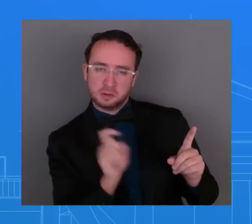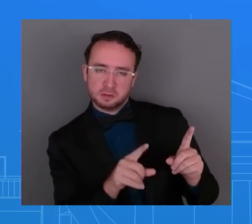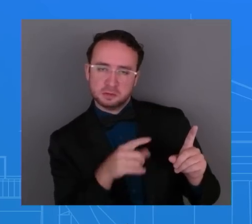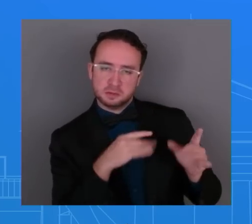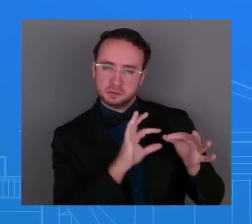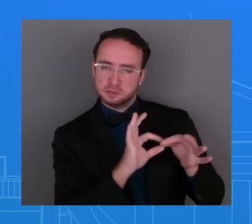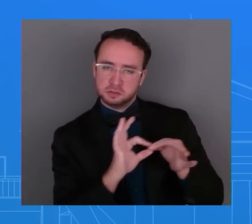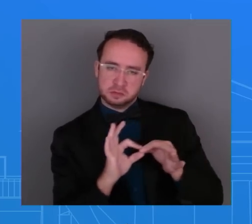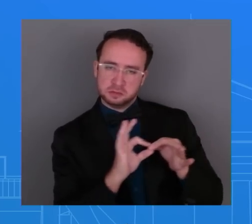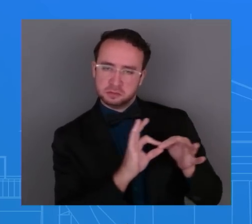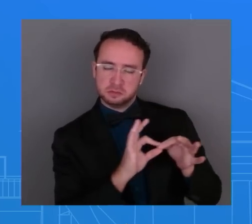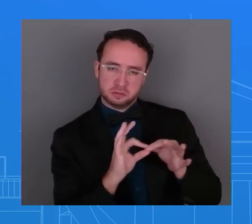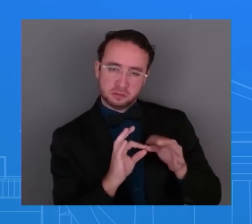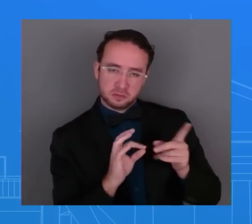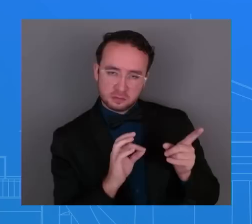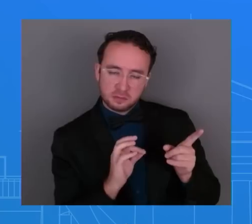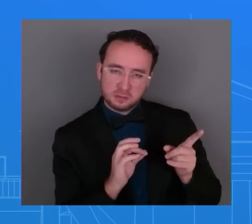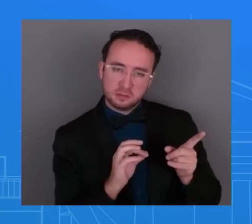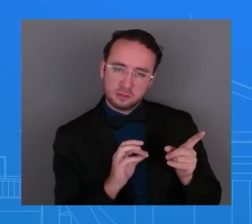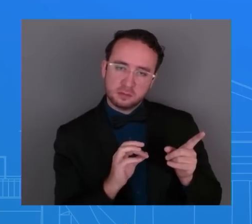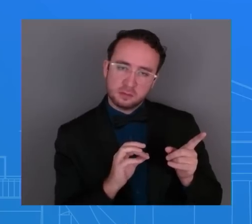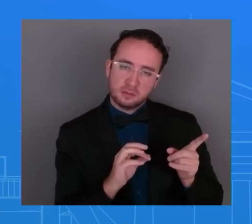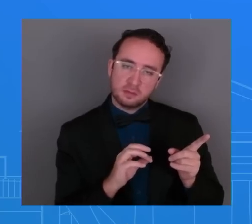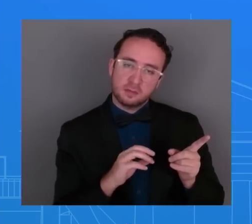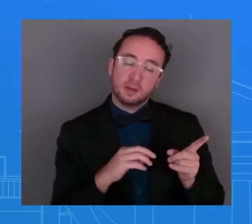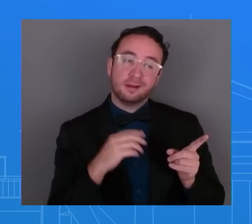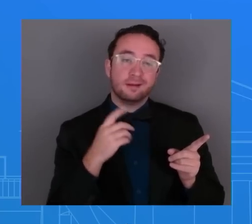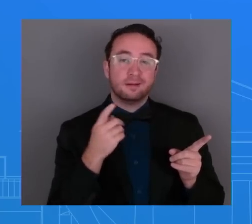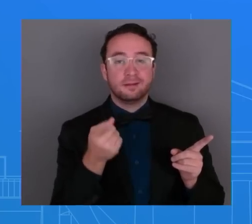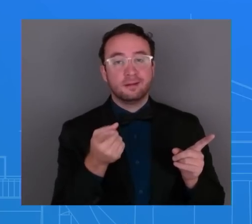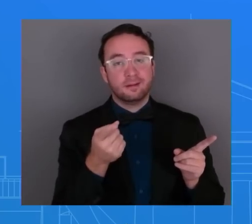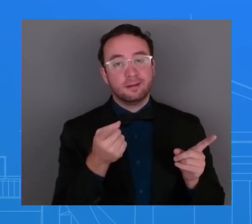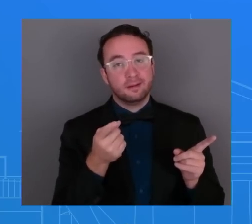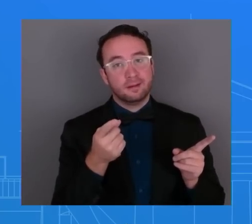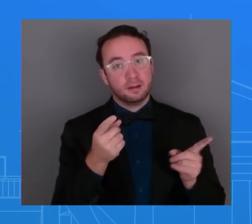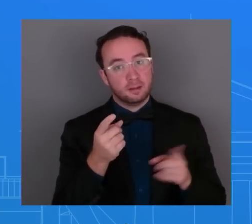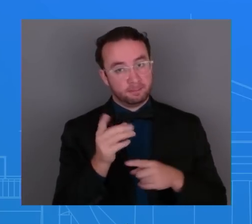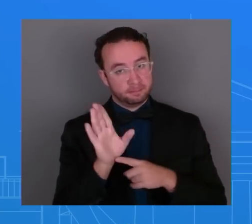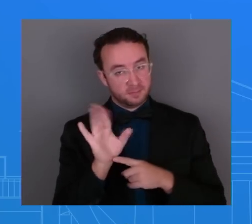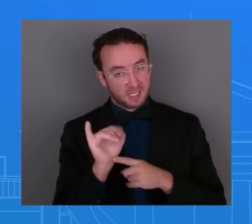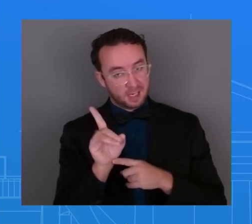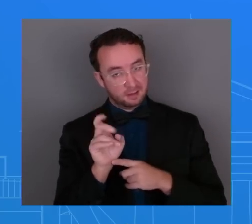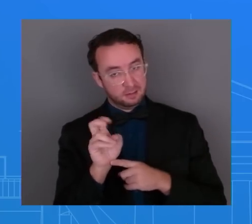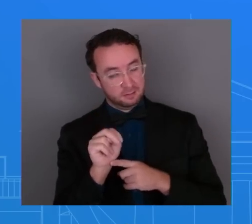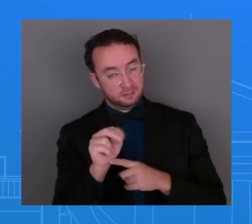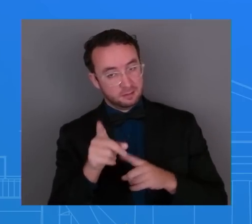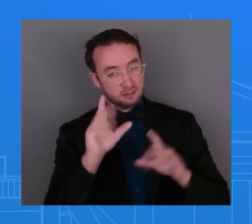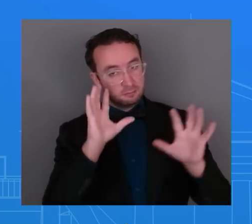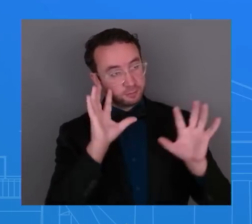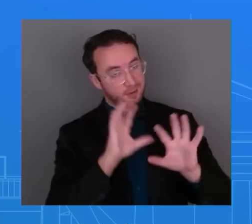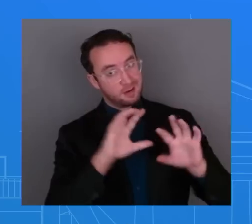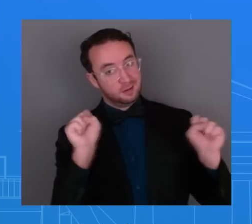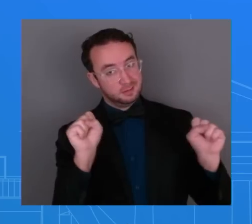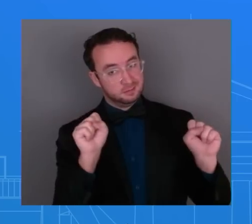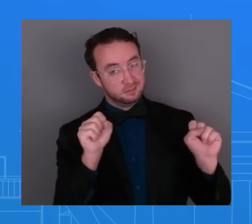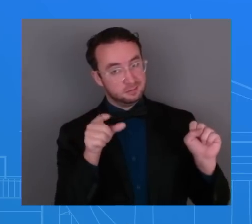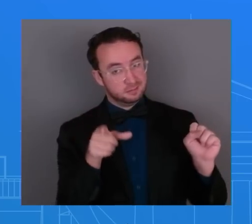knowing that if things have gone a little bit differently, he would be giving an acceptance speech for a second term. Ms. Jean-Pierre: I mean, look,